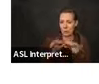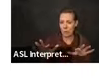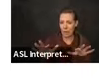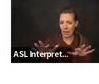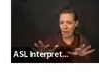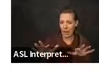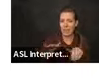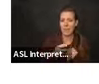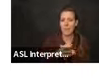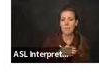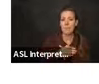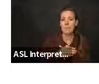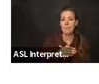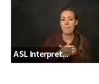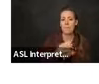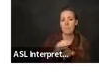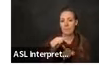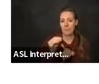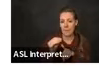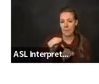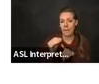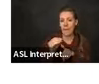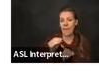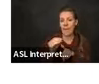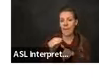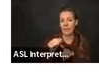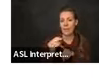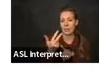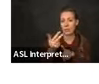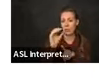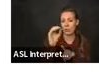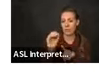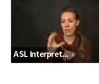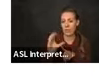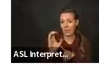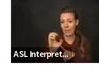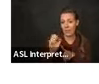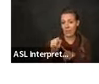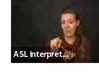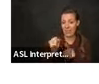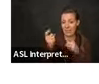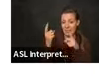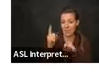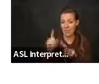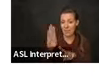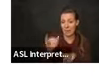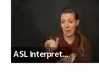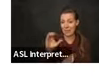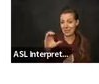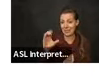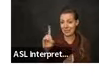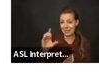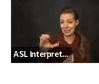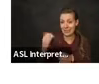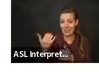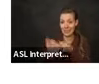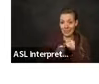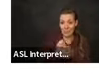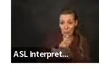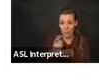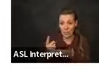and it's accounted for 3% of the cases sequenced by CDC this week as compared to